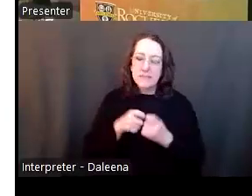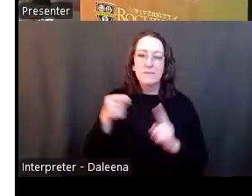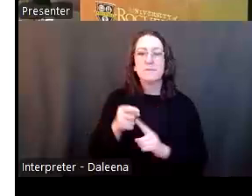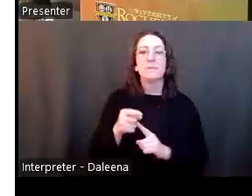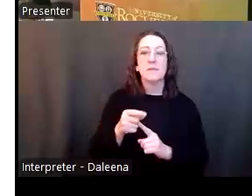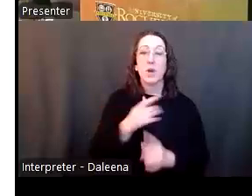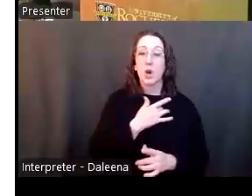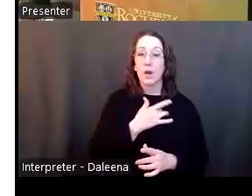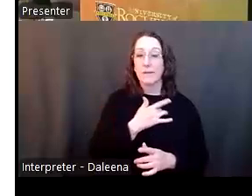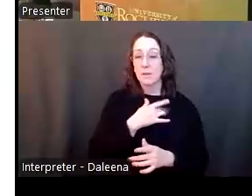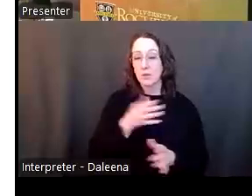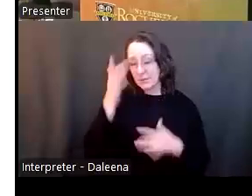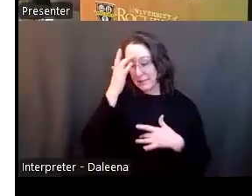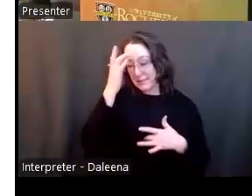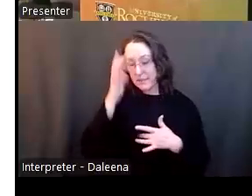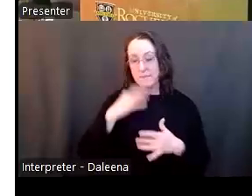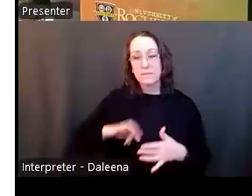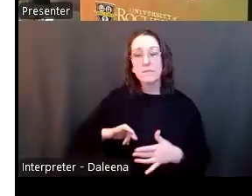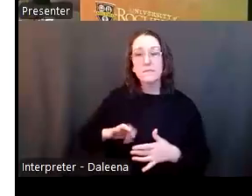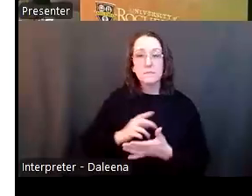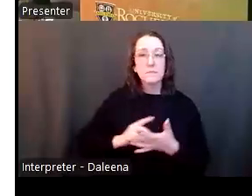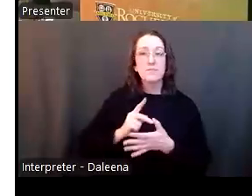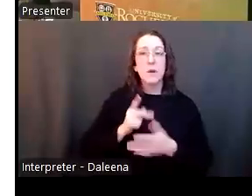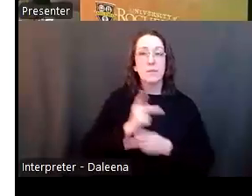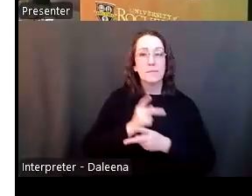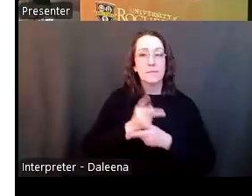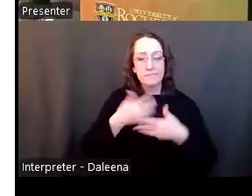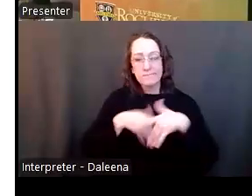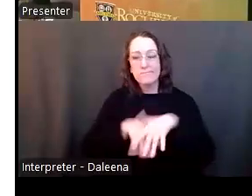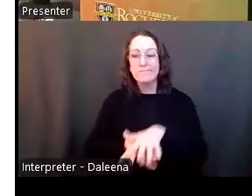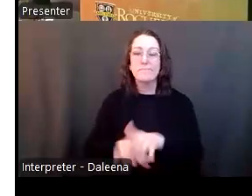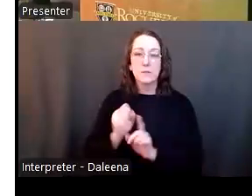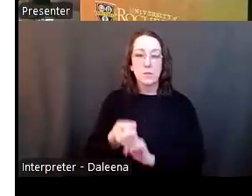and we do see um benefits of the primary care integrated setting for um those outcomes as